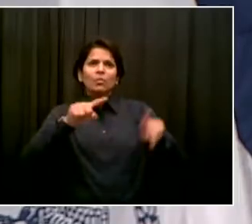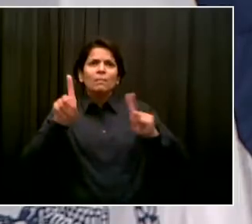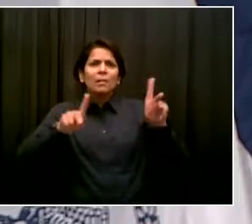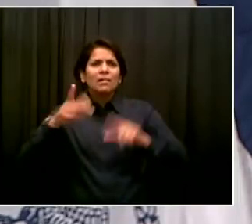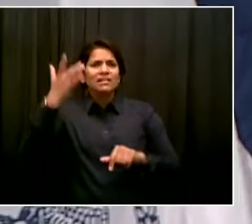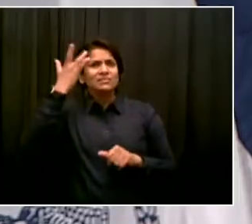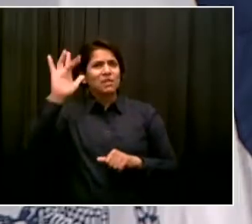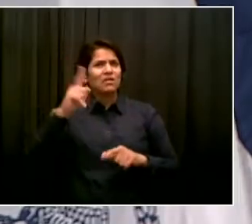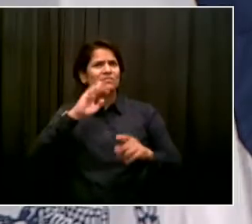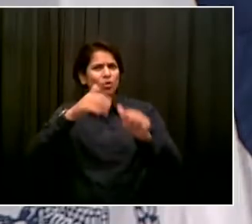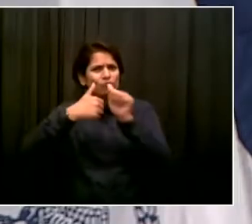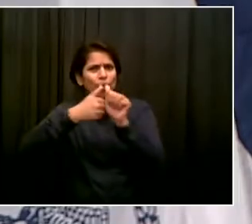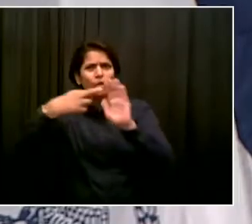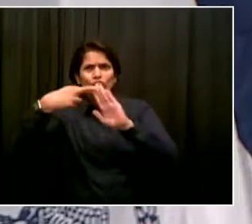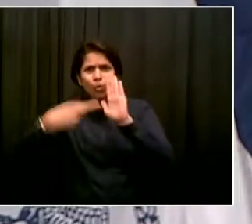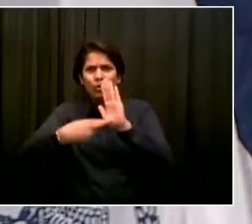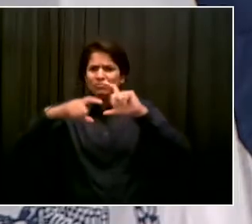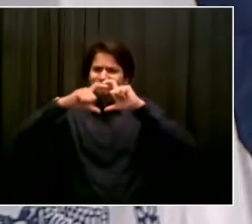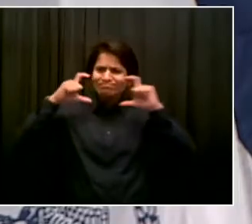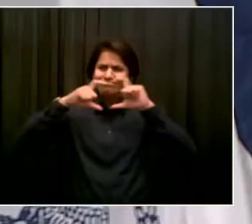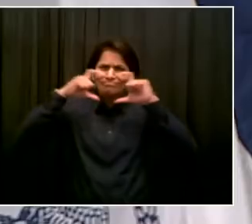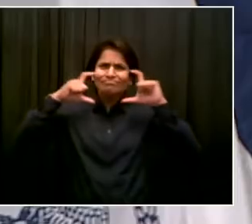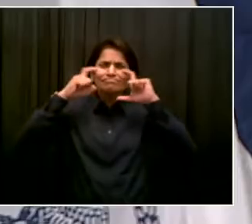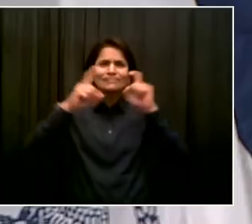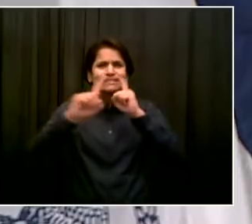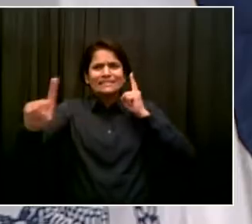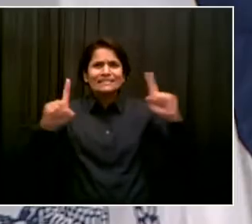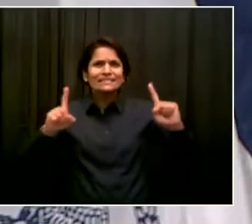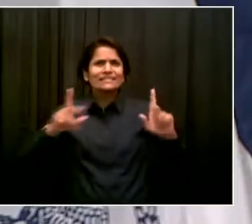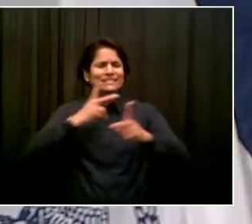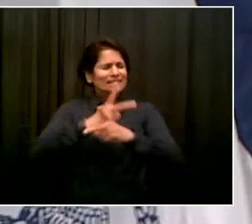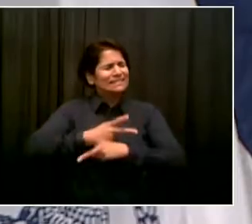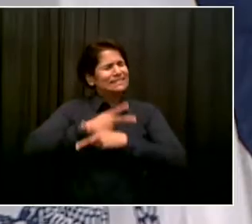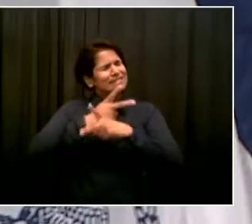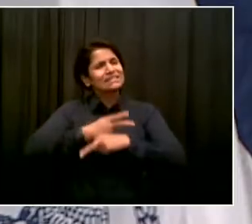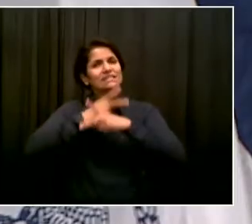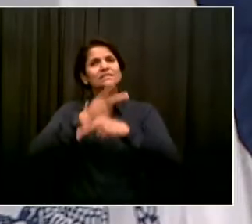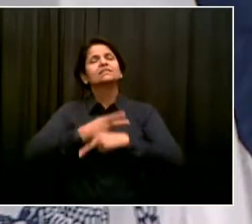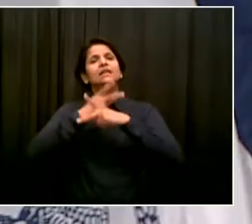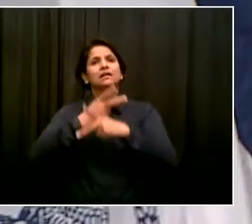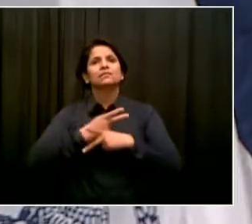CONTINUING TO WEAR MASKS AND I'LL KEEP SAYING IT AT LEAST THROUGH JUNE. STICK WITH THE MASSK ANDOC SIAL